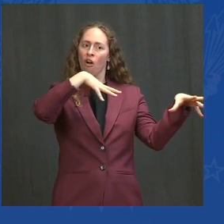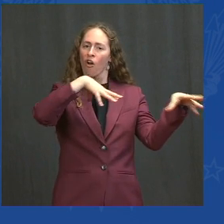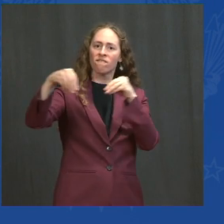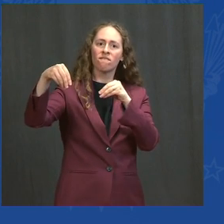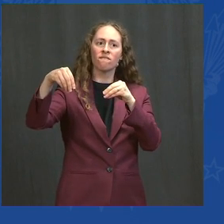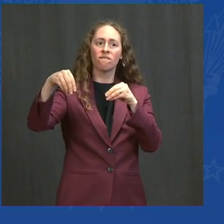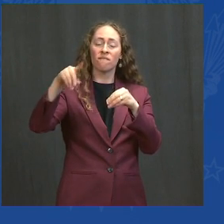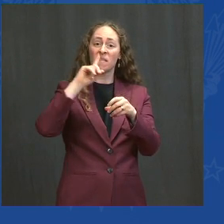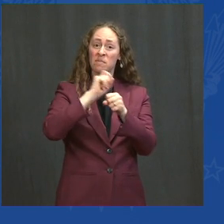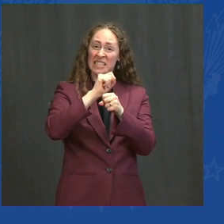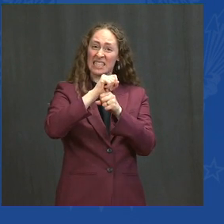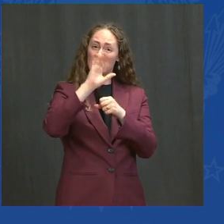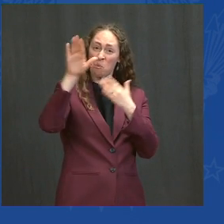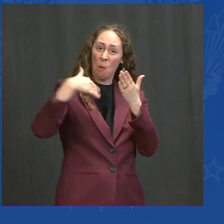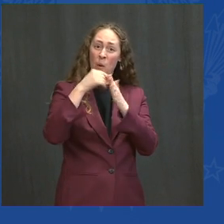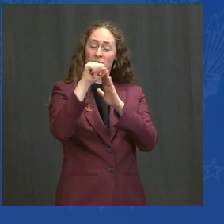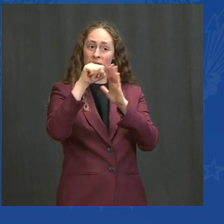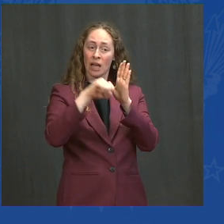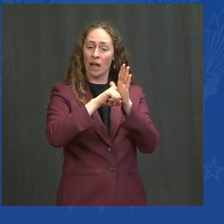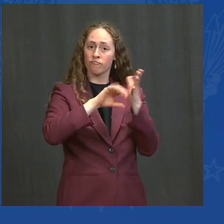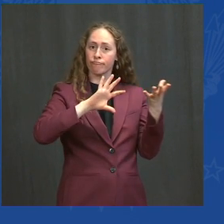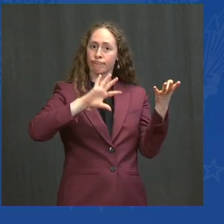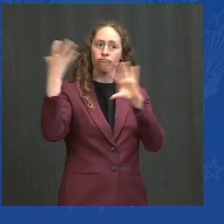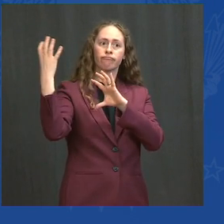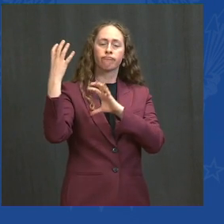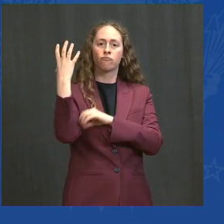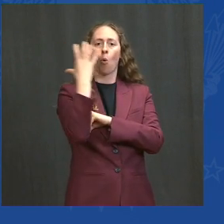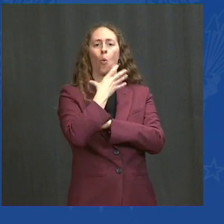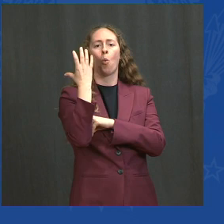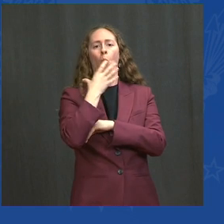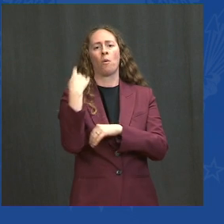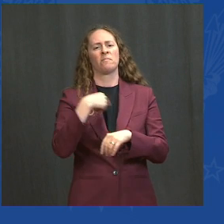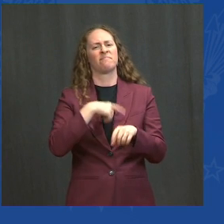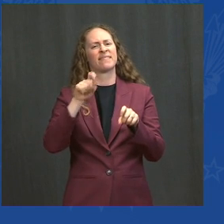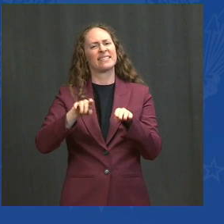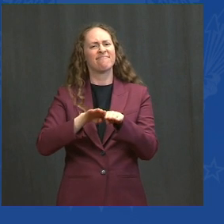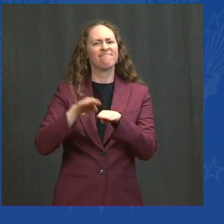That's why we have to act. This deal will modernize the power grid